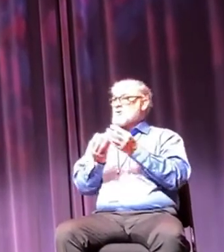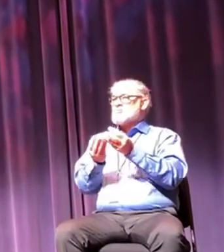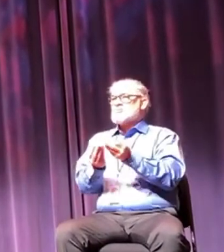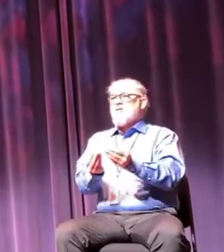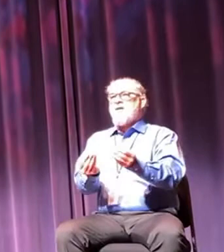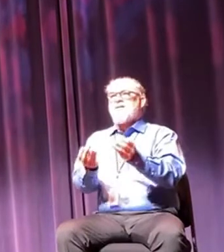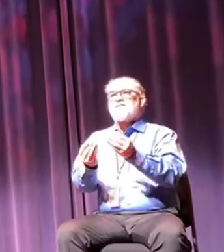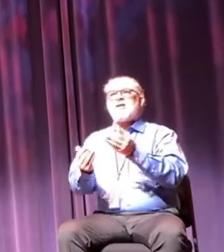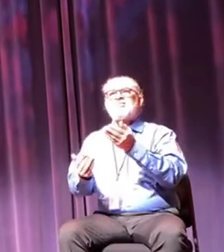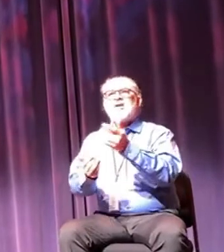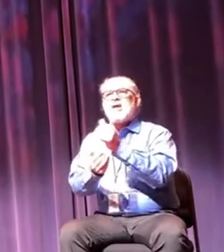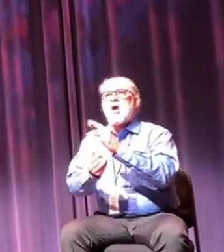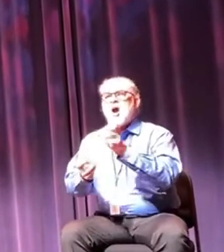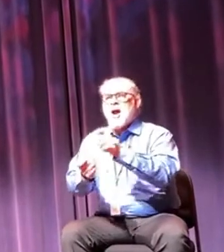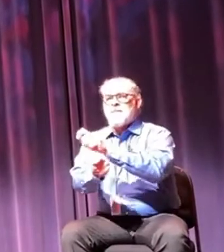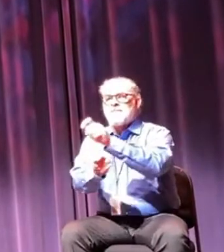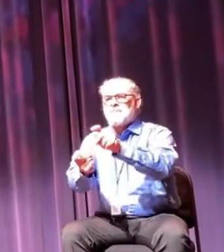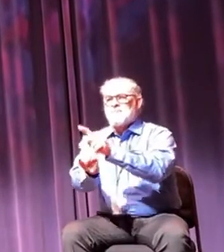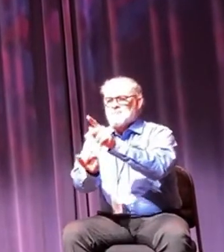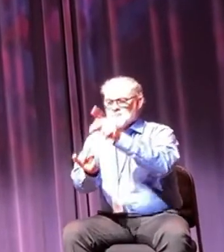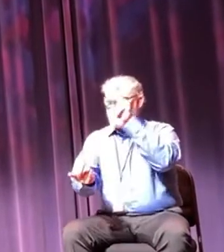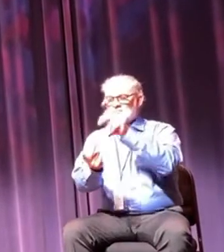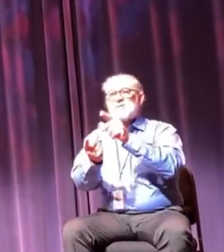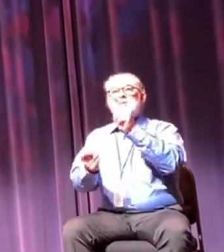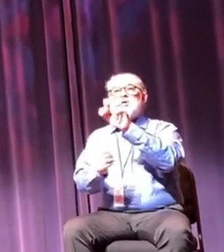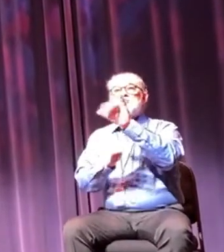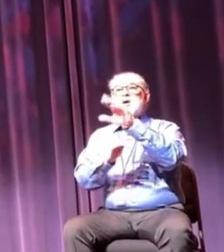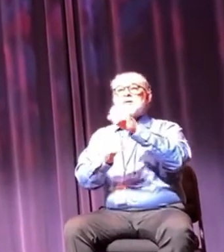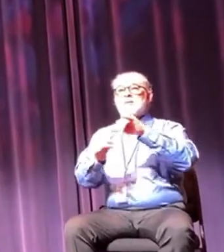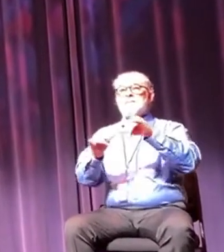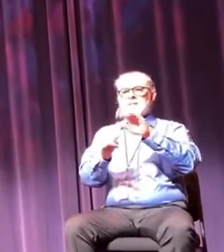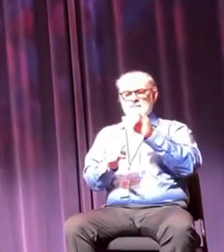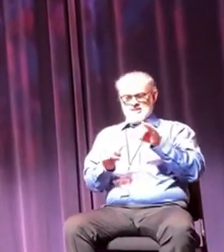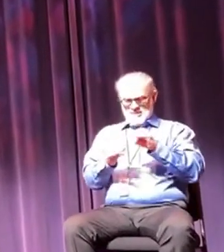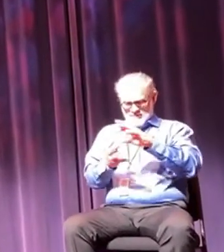They are precise, measure rice by palm lines with laughter